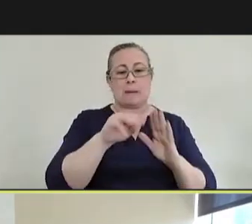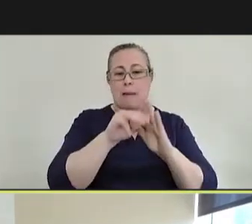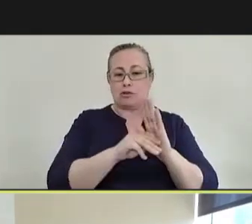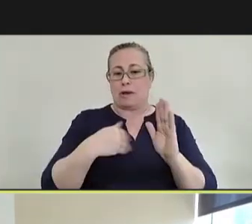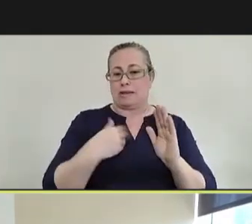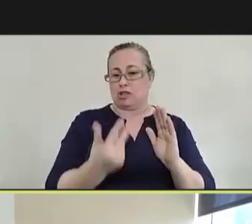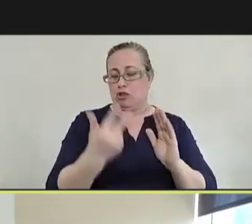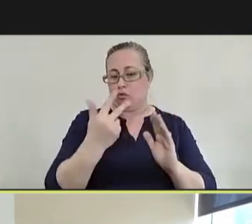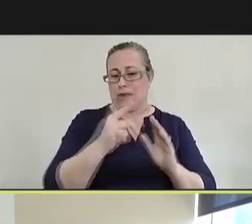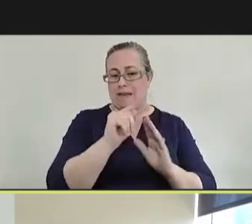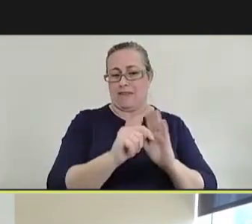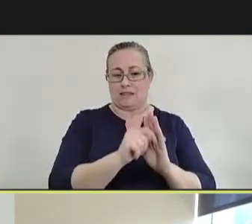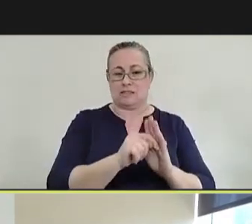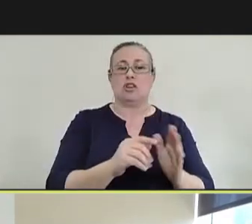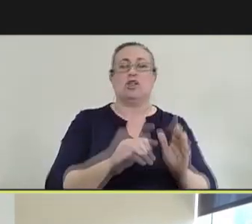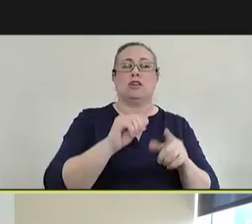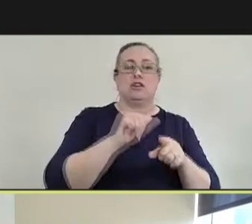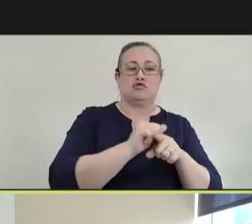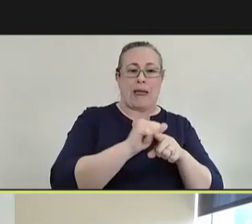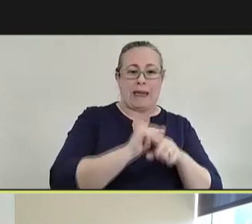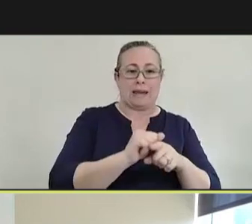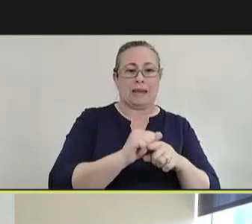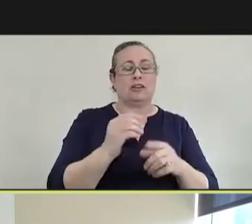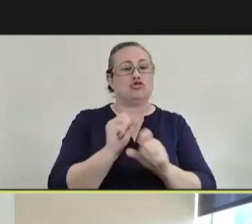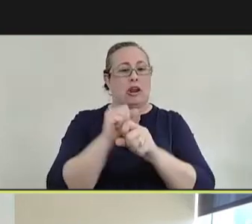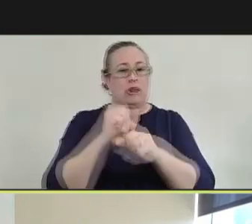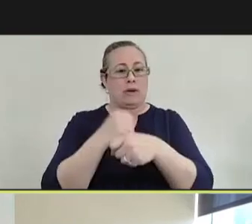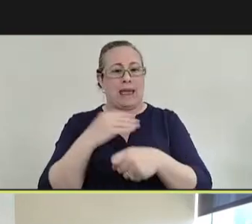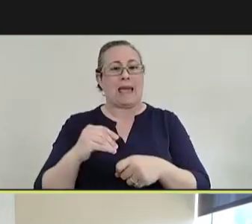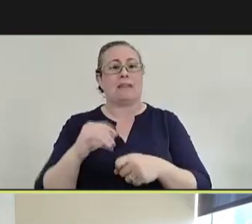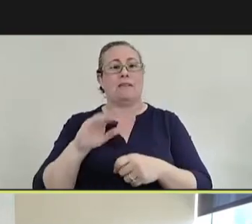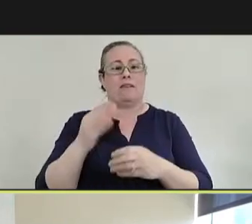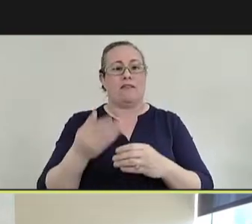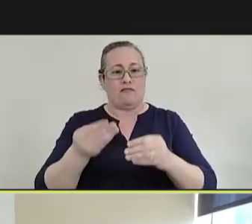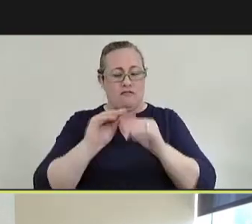training, generation, and folding. In the training phase, we use a large language model,